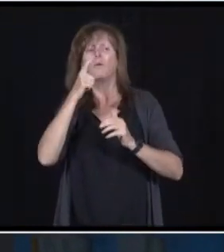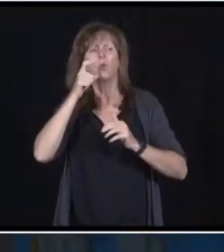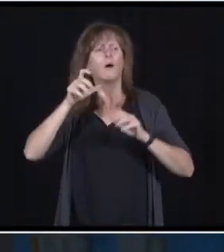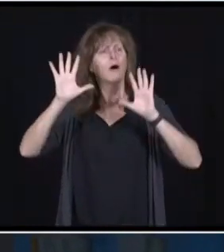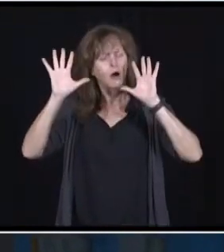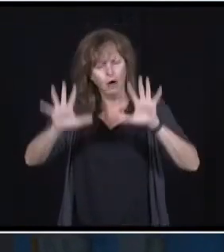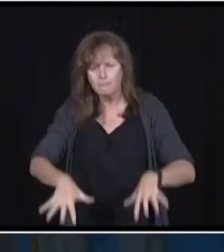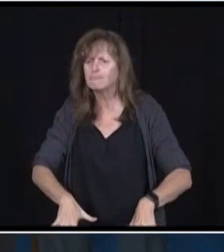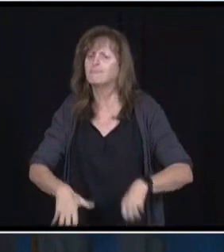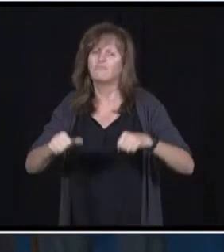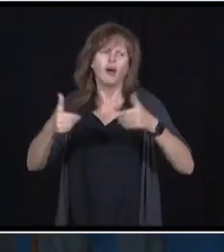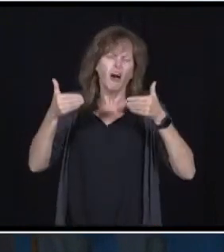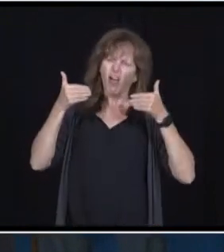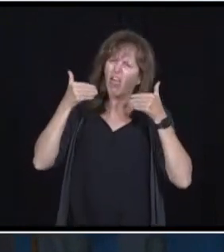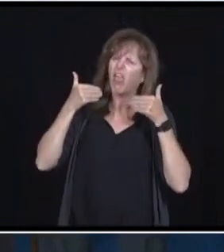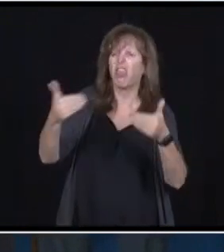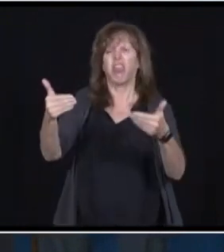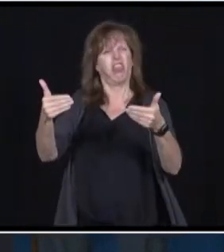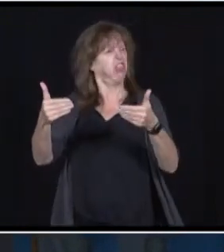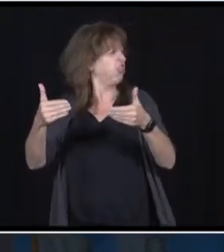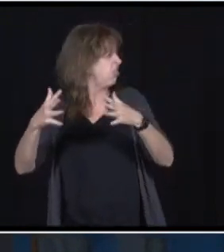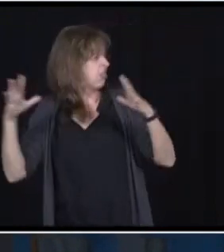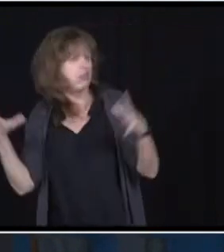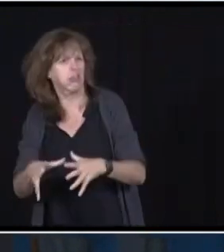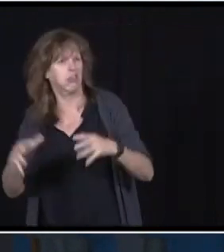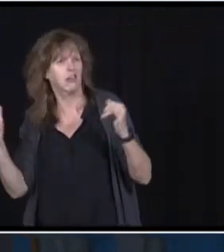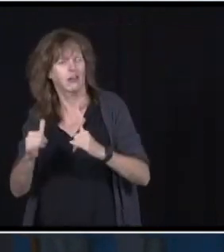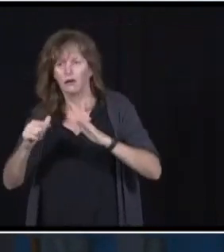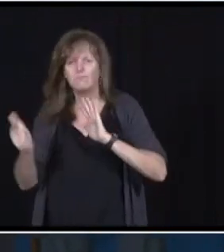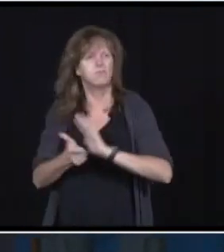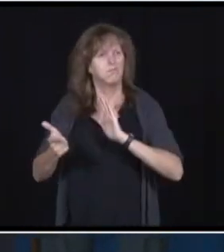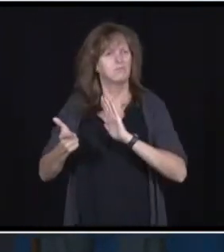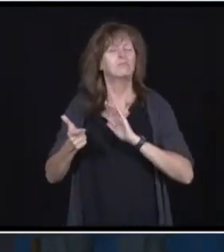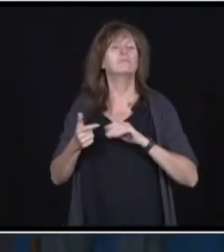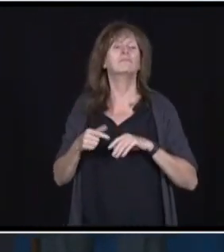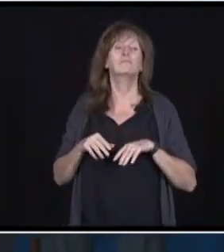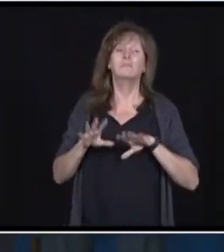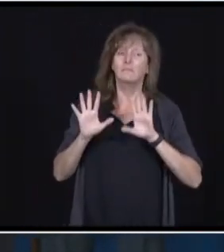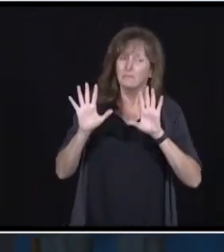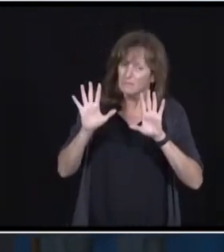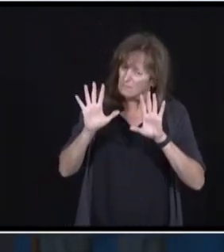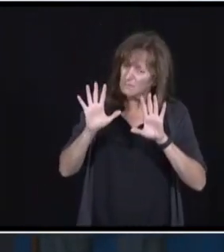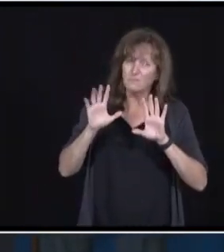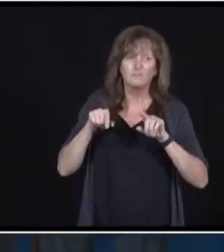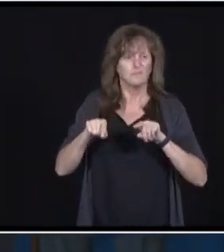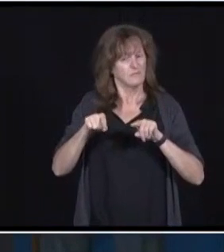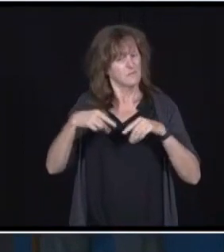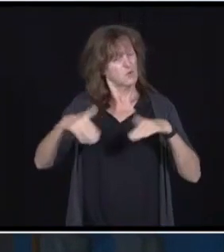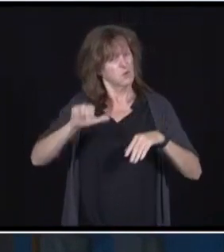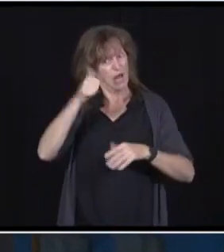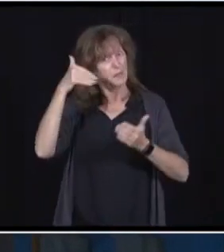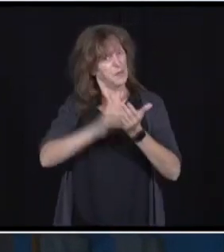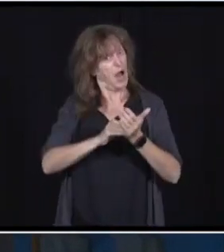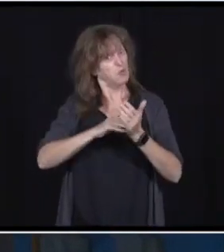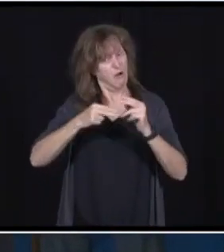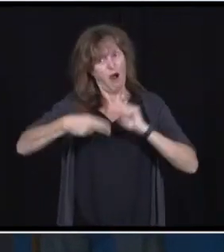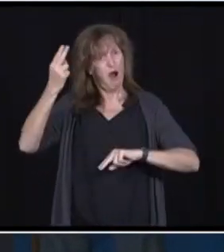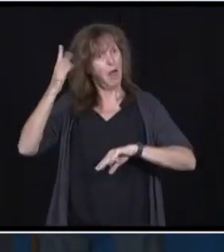This is the highest find anywhere in the entire country. In addition to the $750 fine for individuals who break the rules